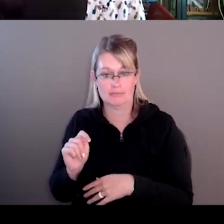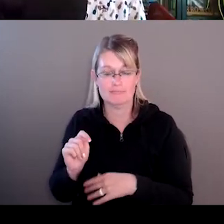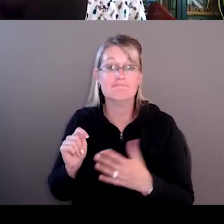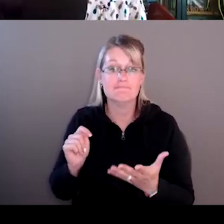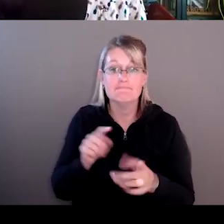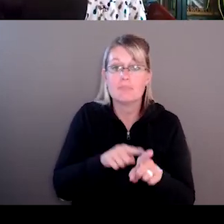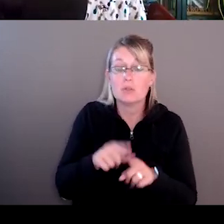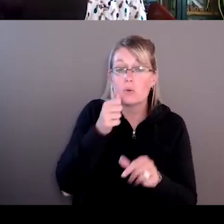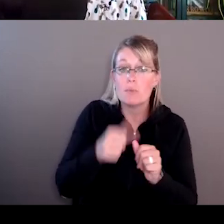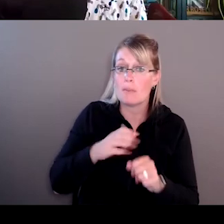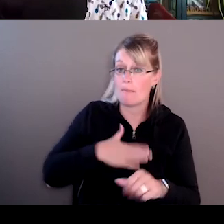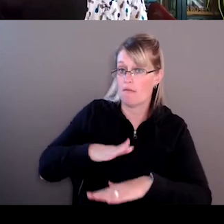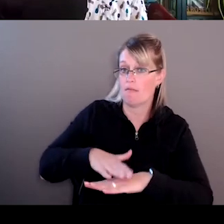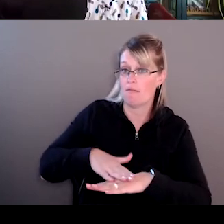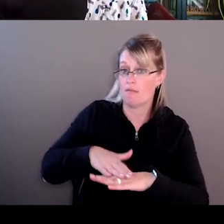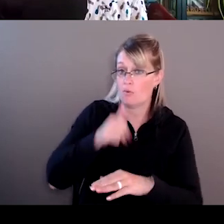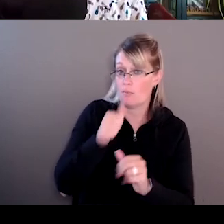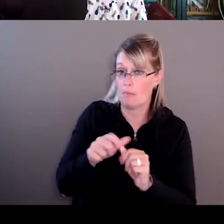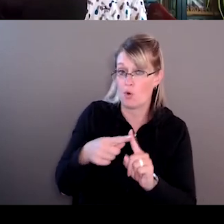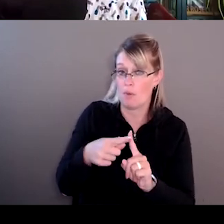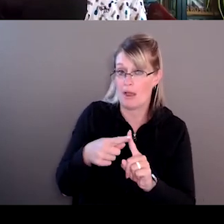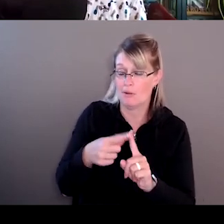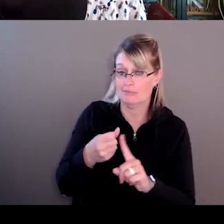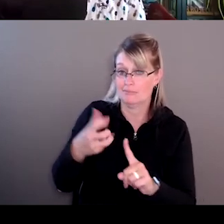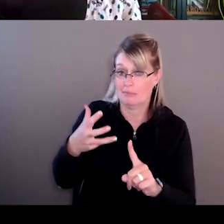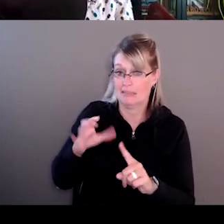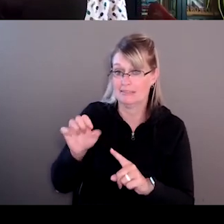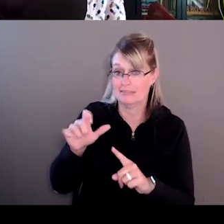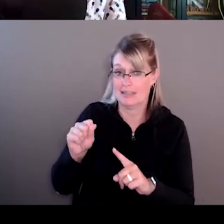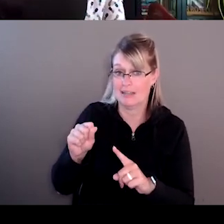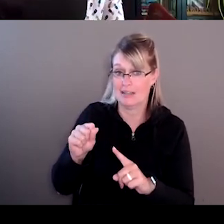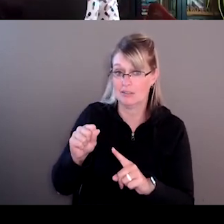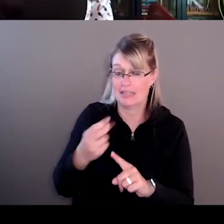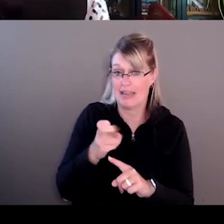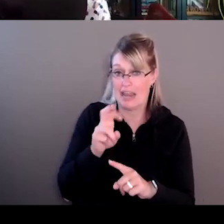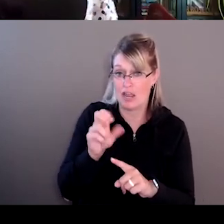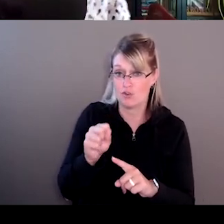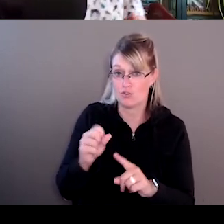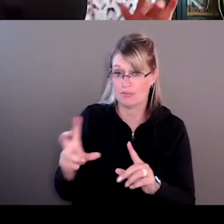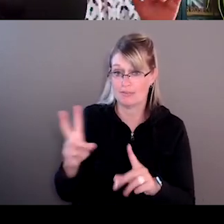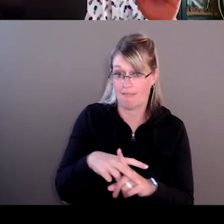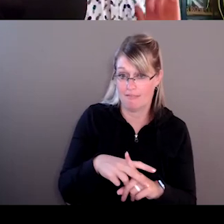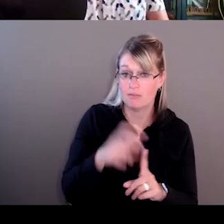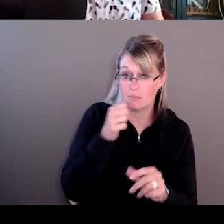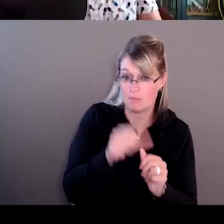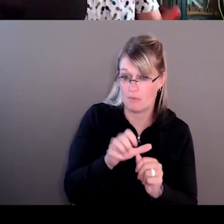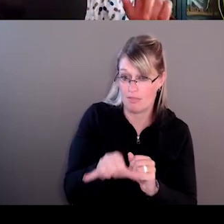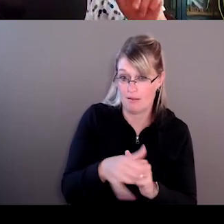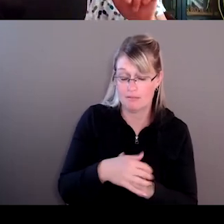all my cautions earlier about expanding cells and assigning headers from earlier in this talk. Also,